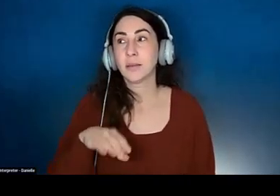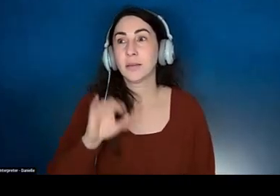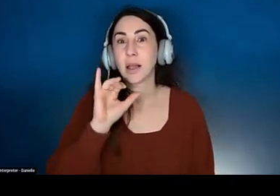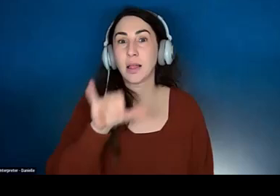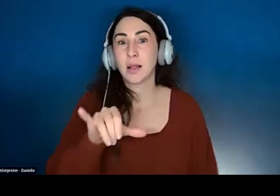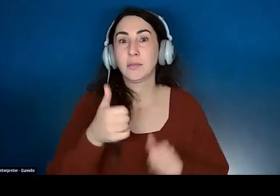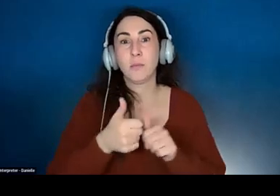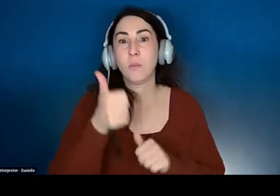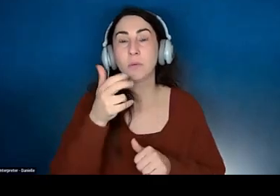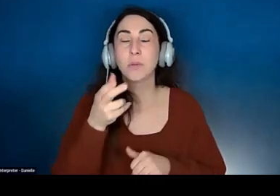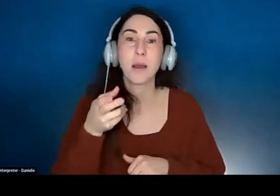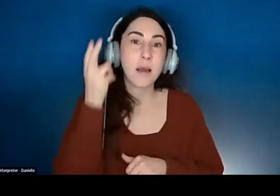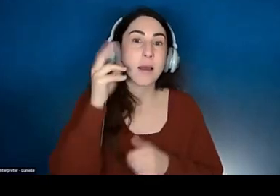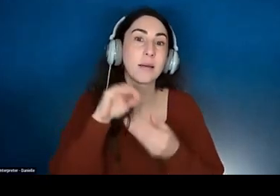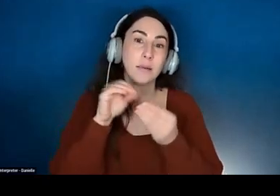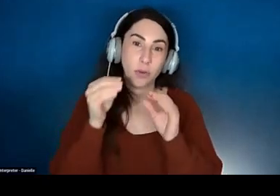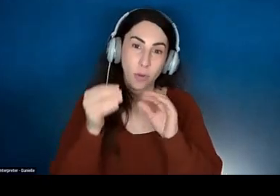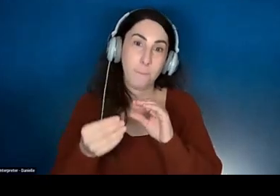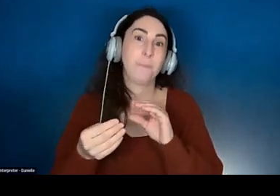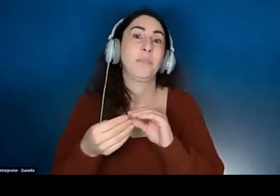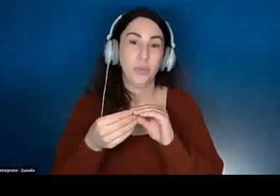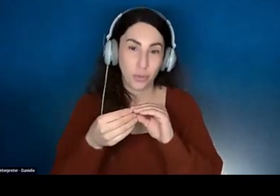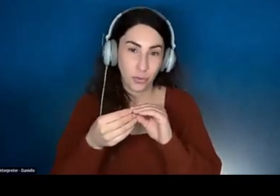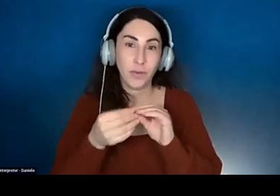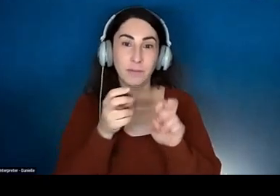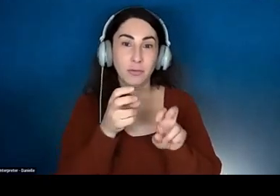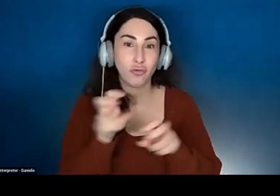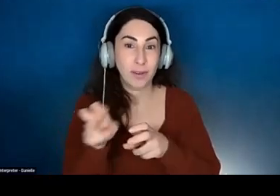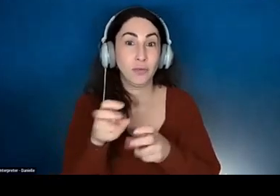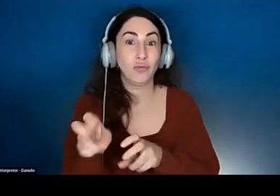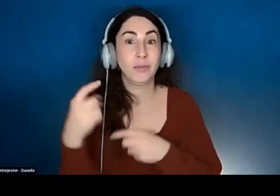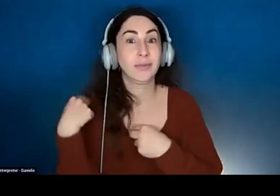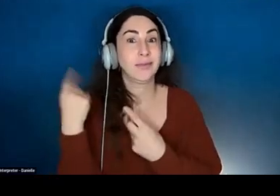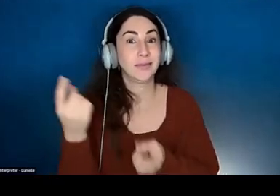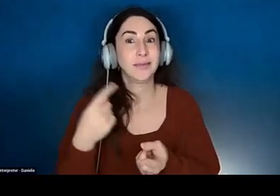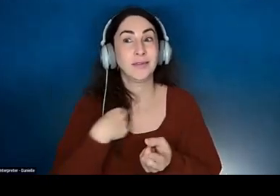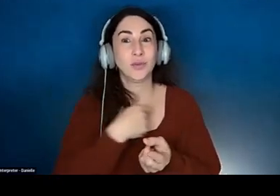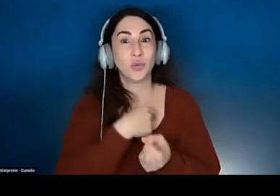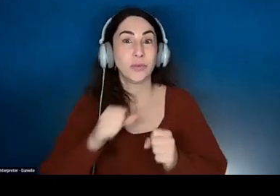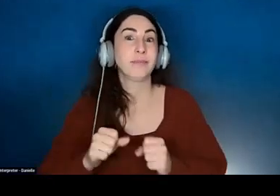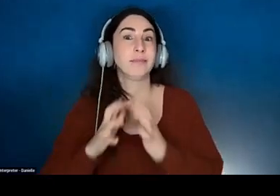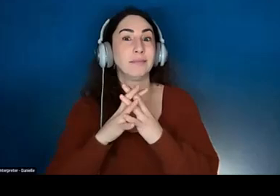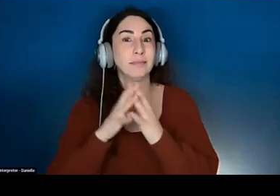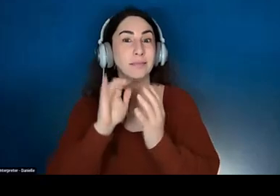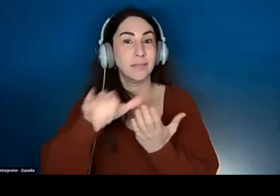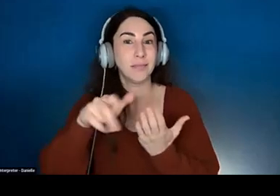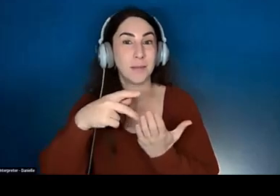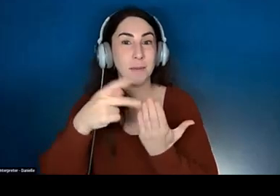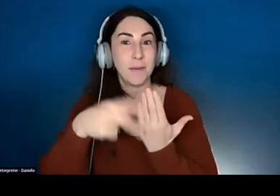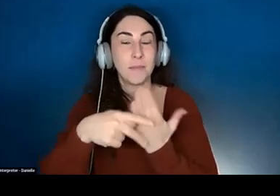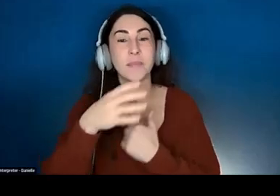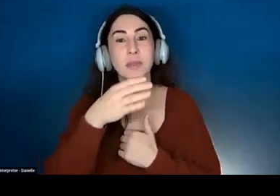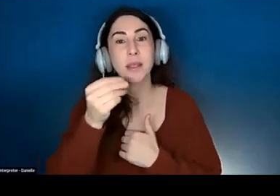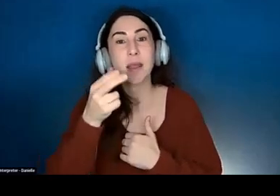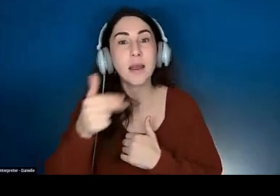highest MFP transition month since we've rolled out the program and the highest nursing facility